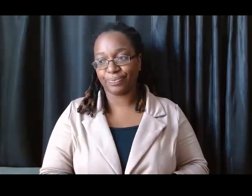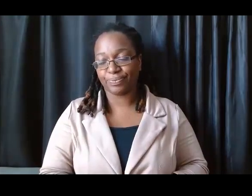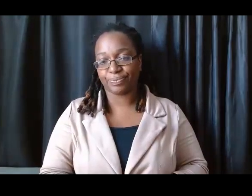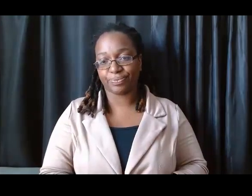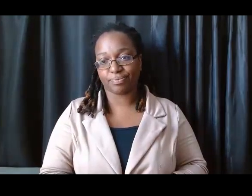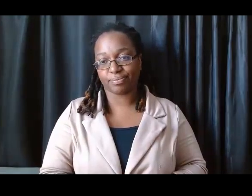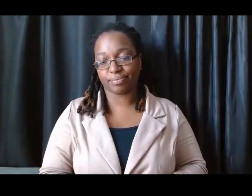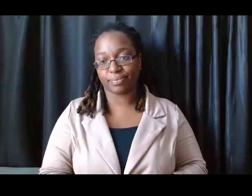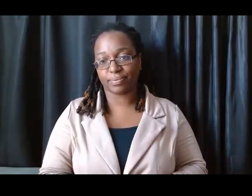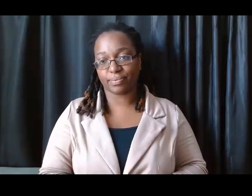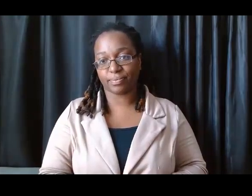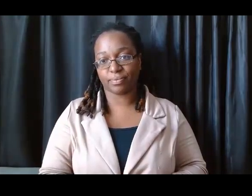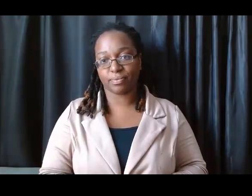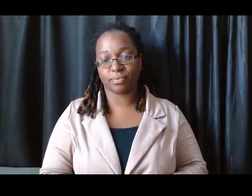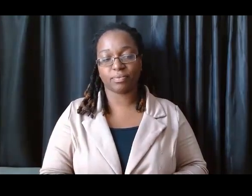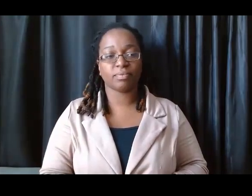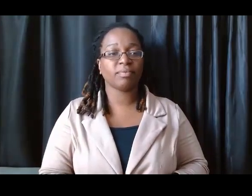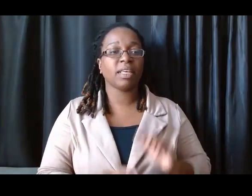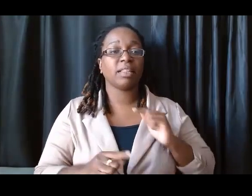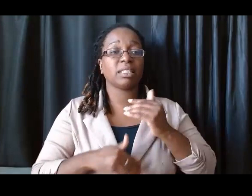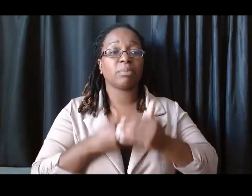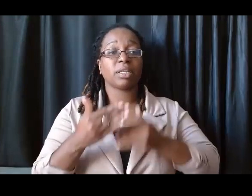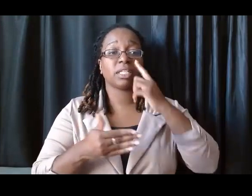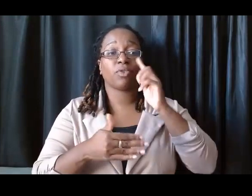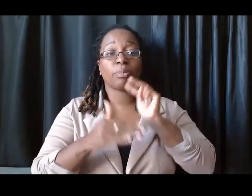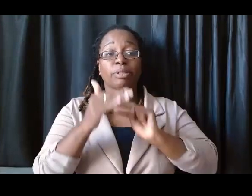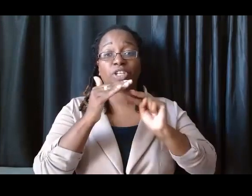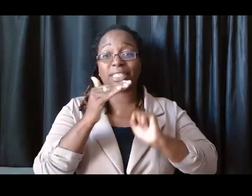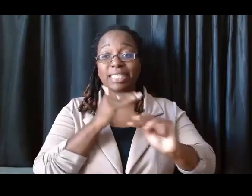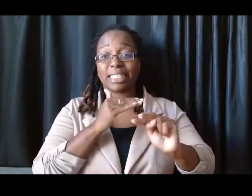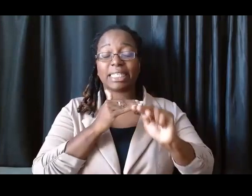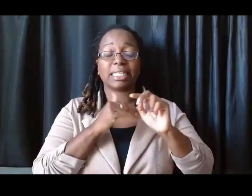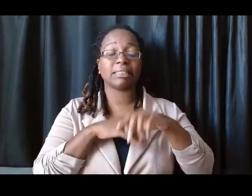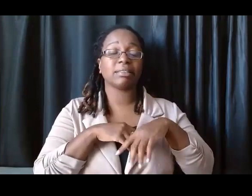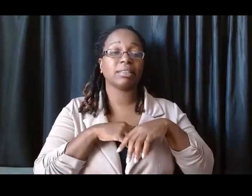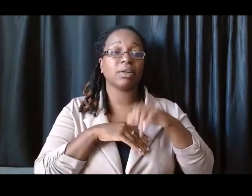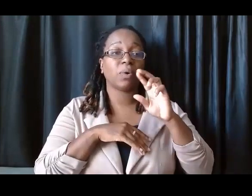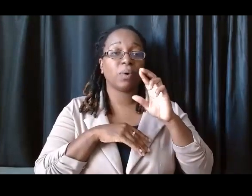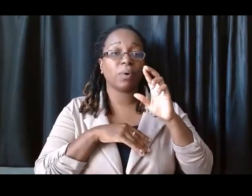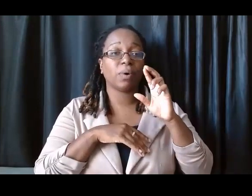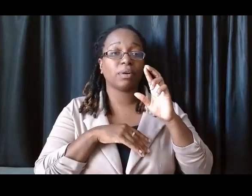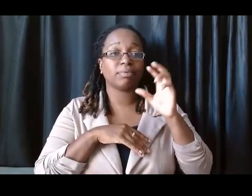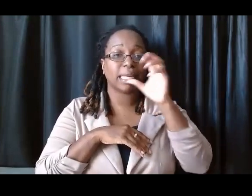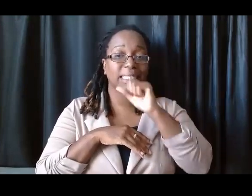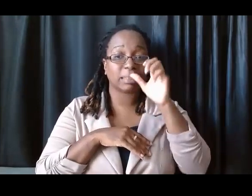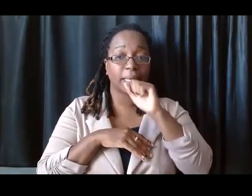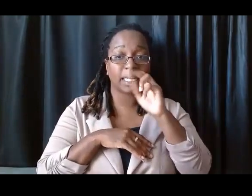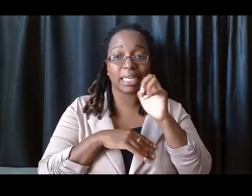This process of projecting, giving a projected or estimated net earnings from self-employment to social security can feel anxiety producing.